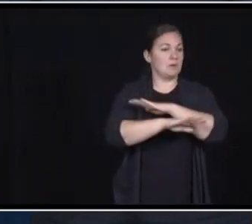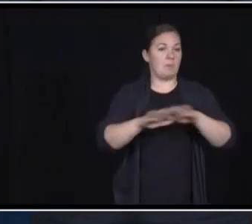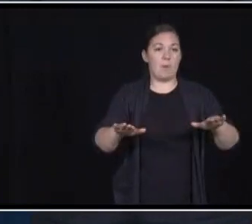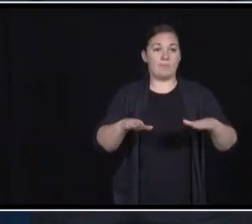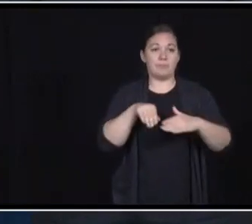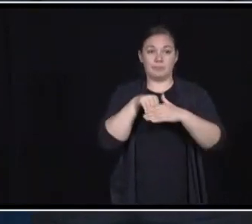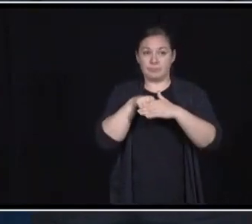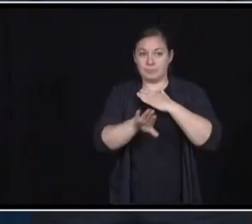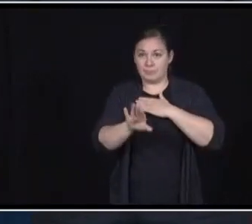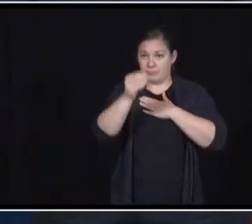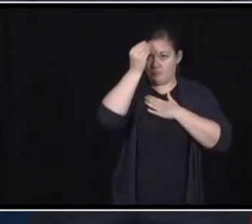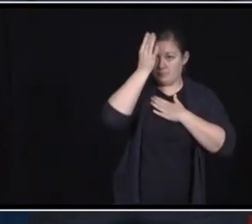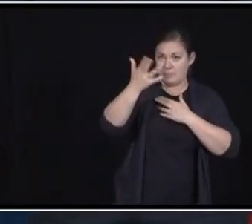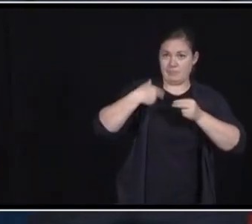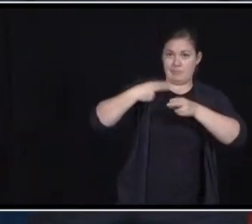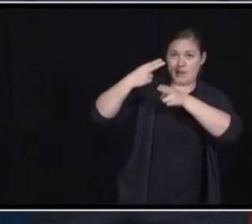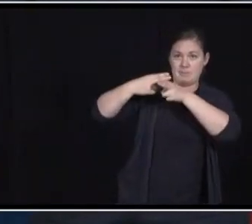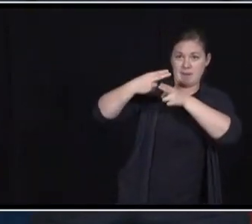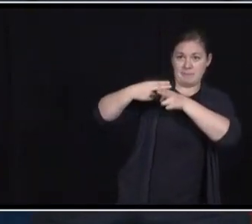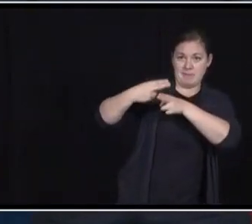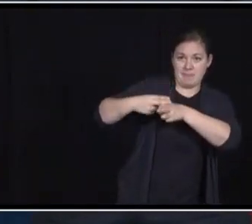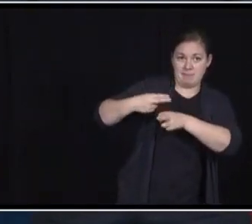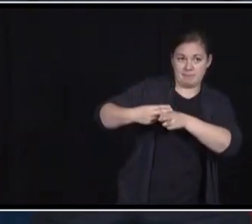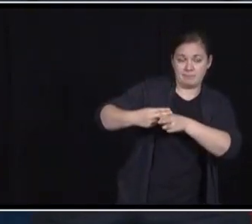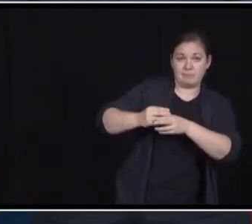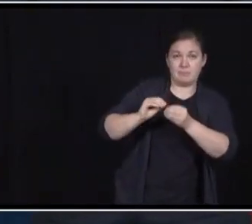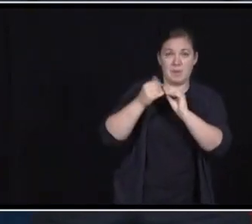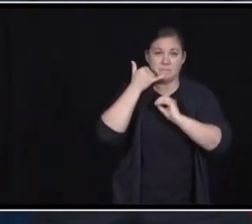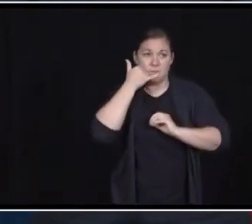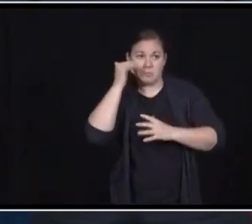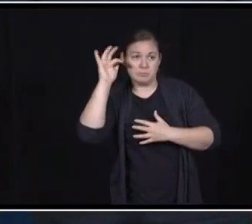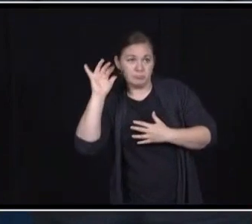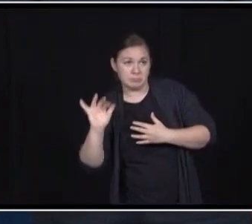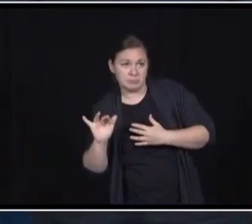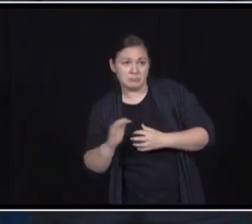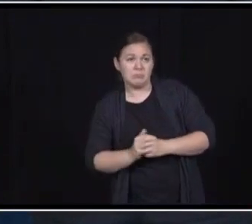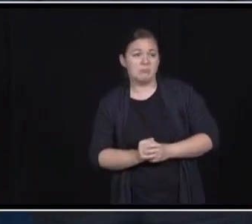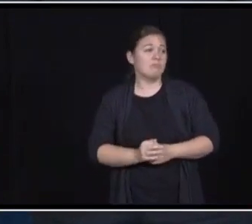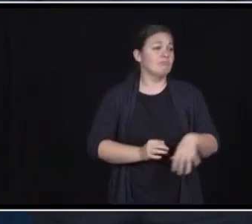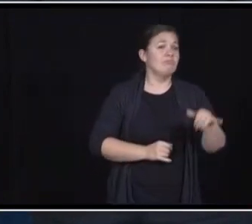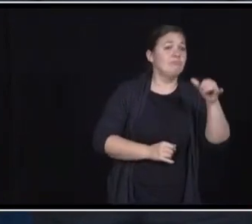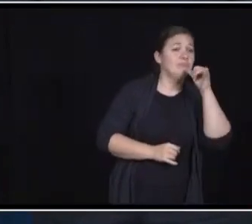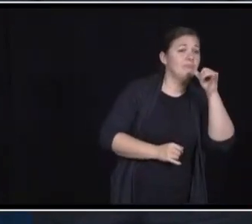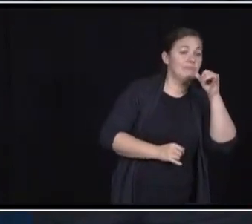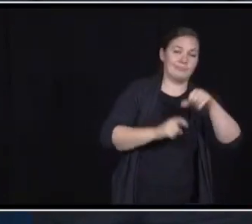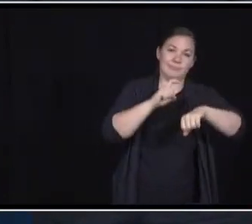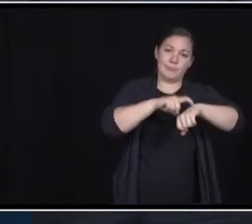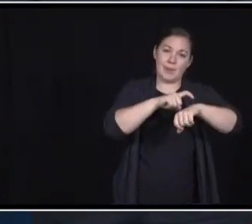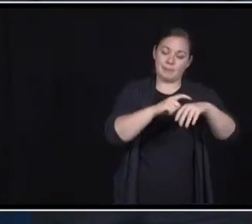sure that when you go into a restaurant, there is six at a table. We get contact information for every